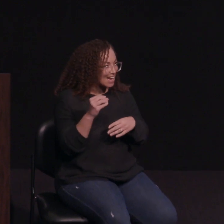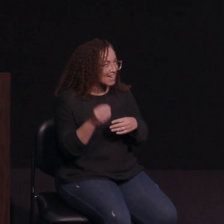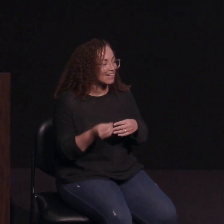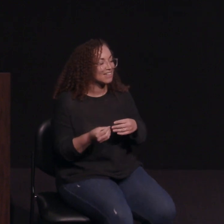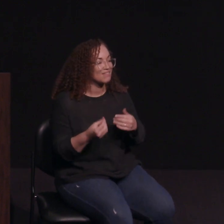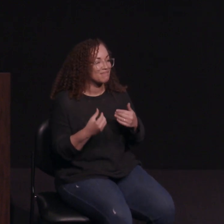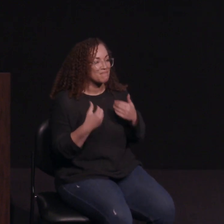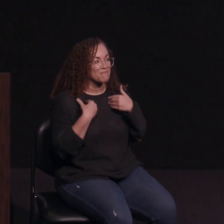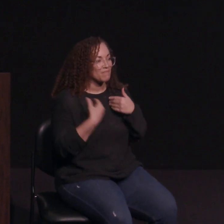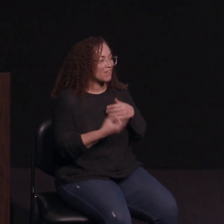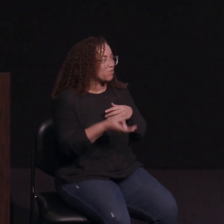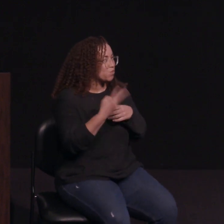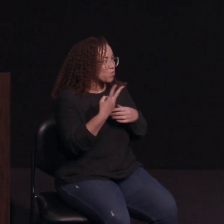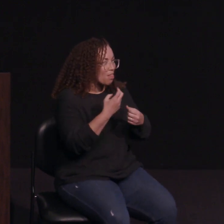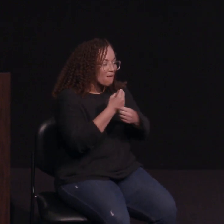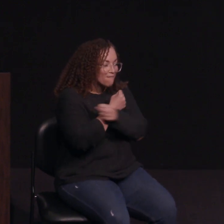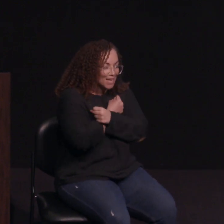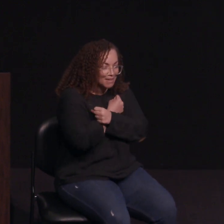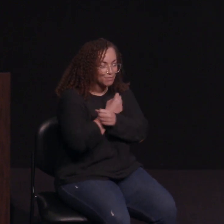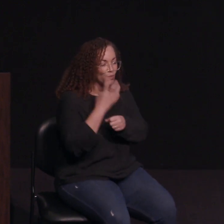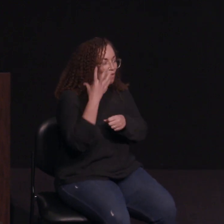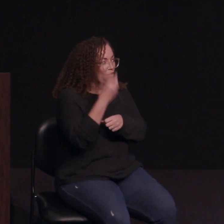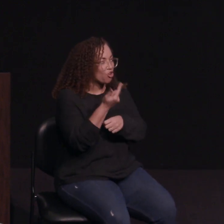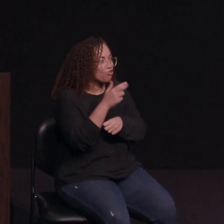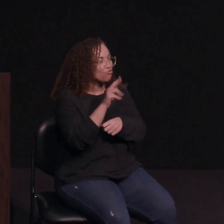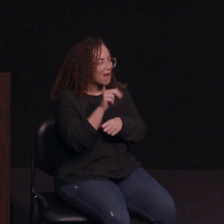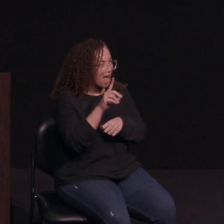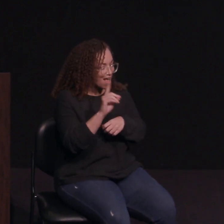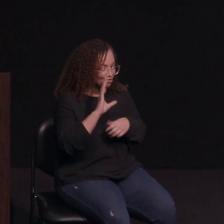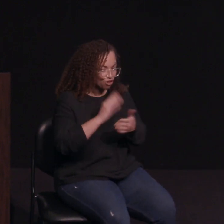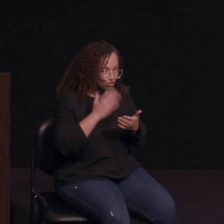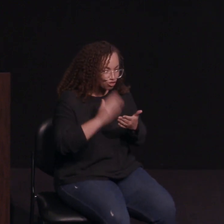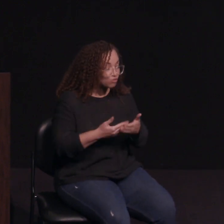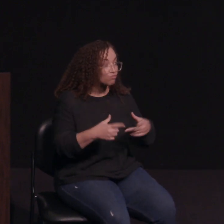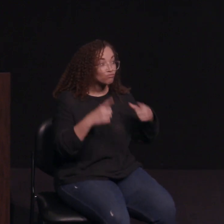and beautiful granddaughters. As a retiree, she is very active in her faith and local